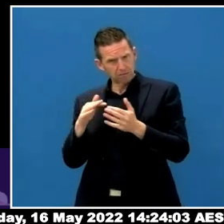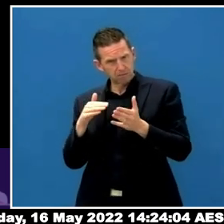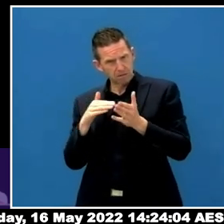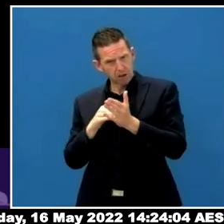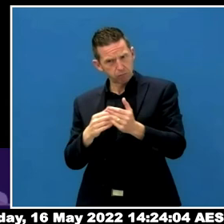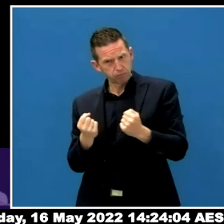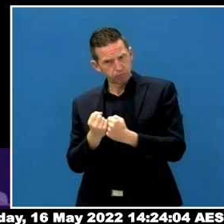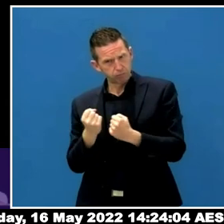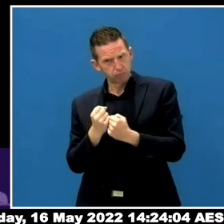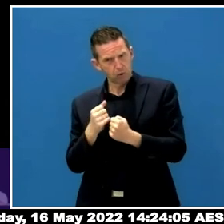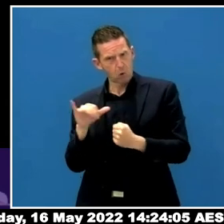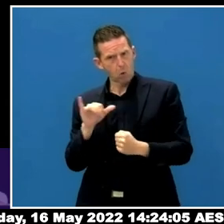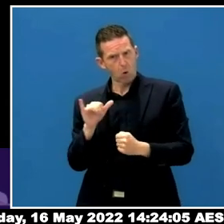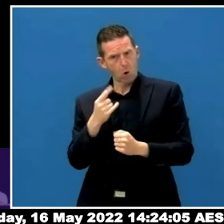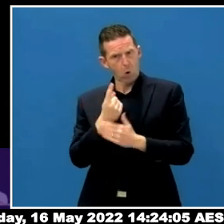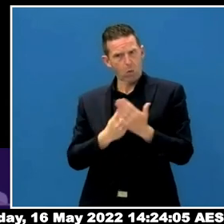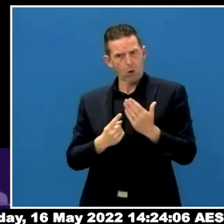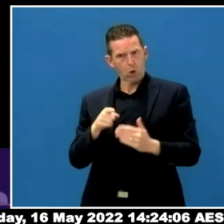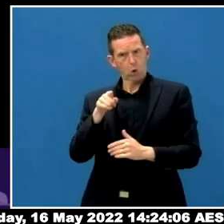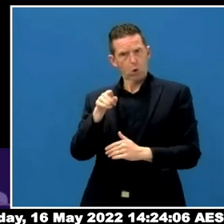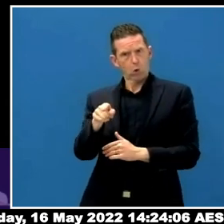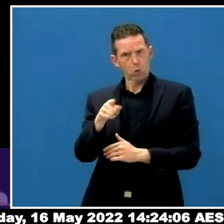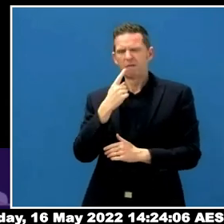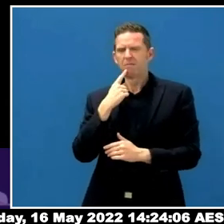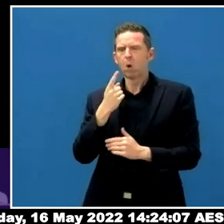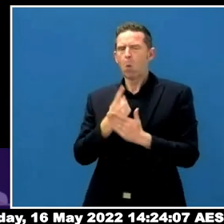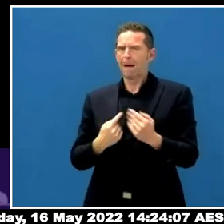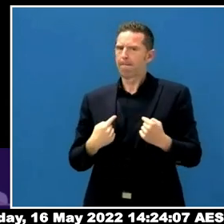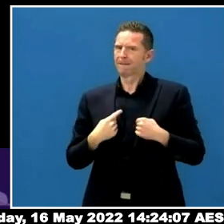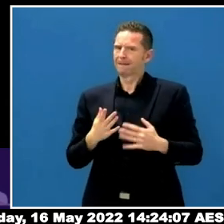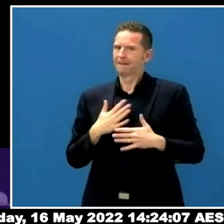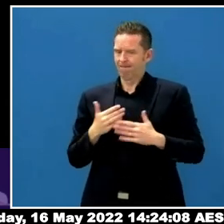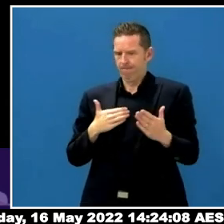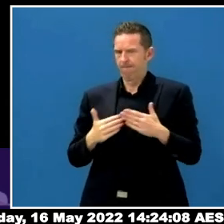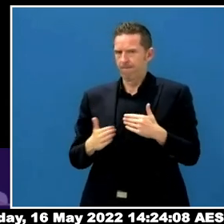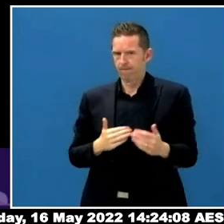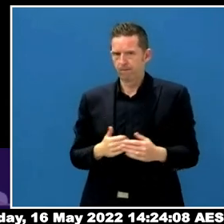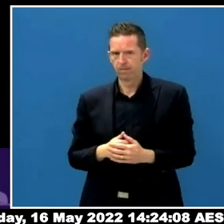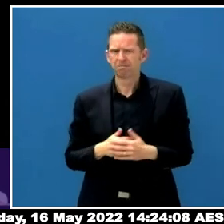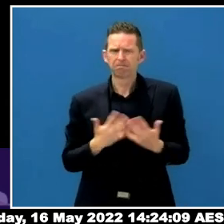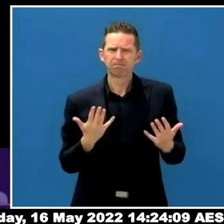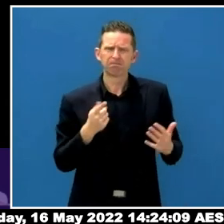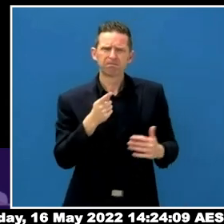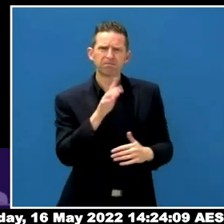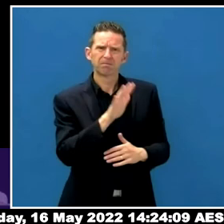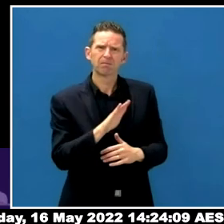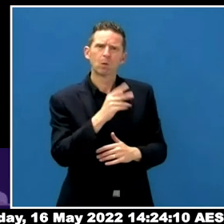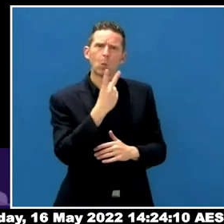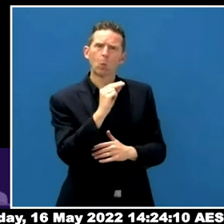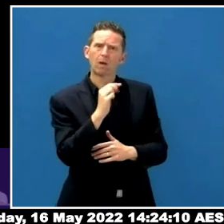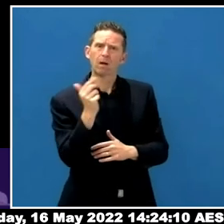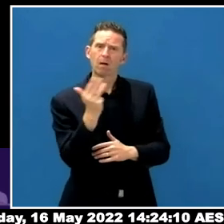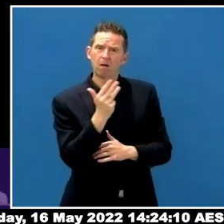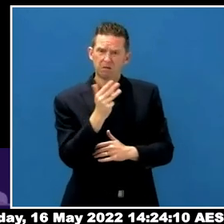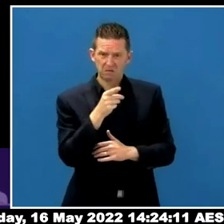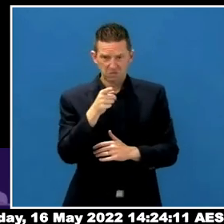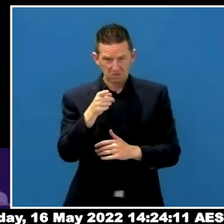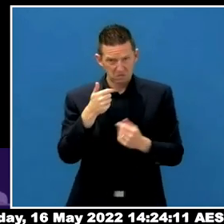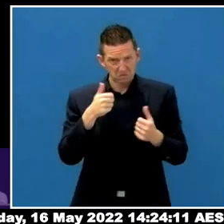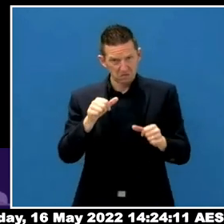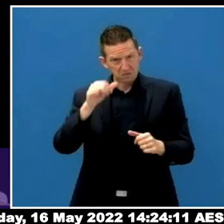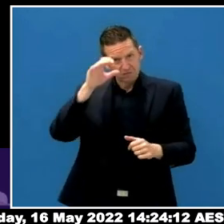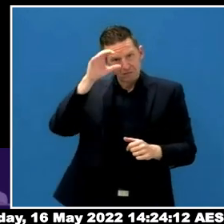Alright. At that time, 2019, do you recall whether Afford was provided with a